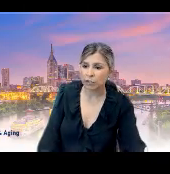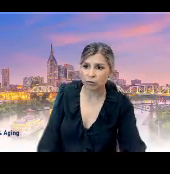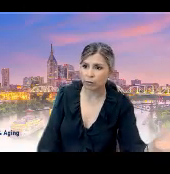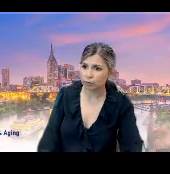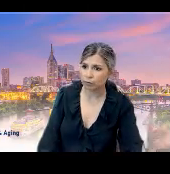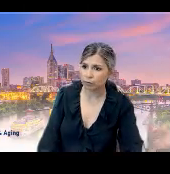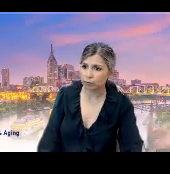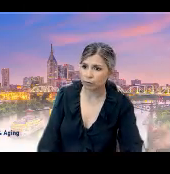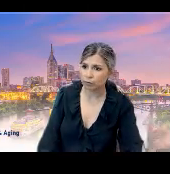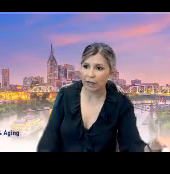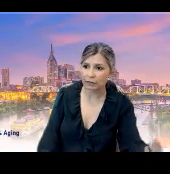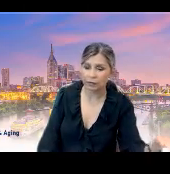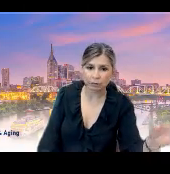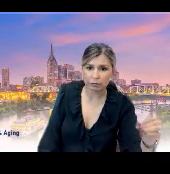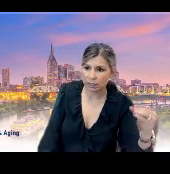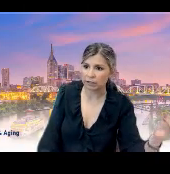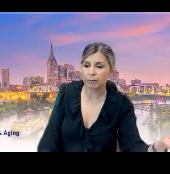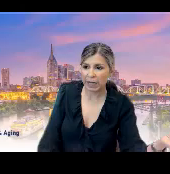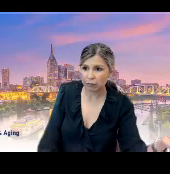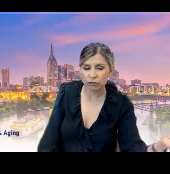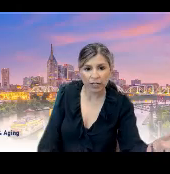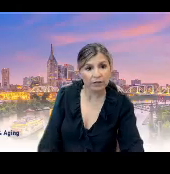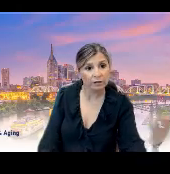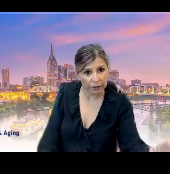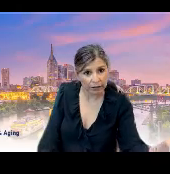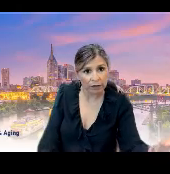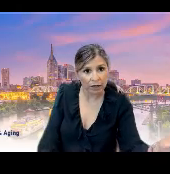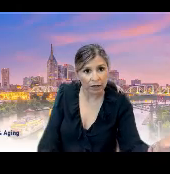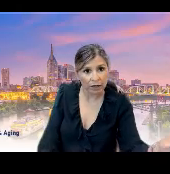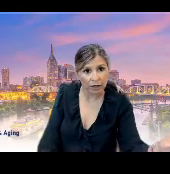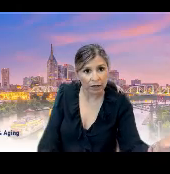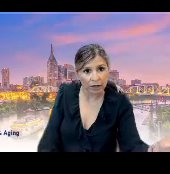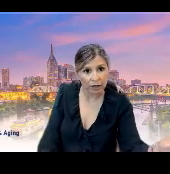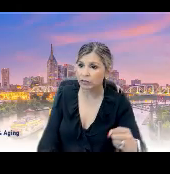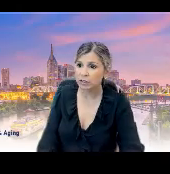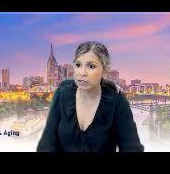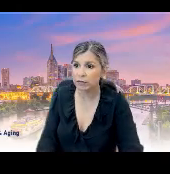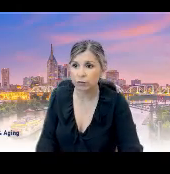We do have to conduct background checks because obviously we want to make sure